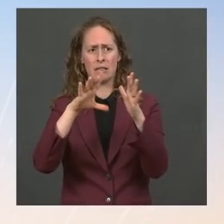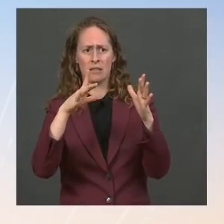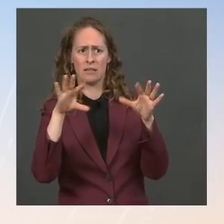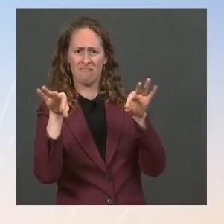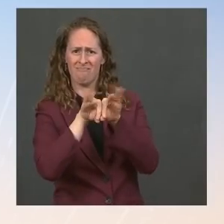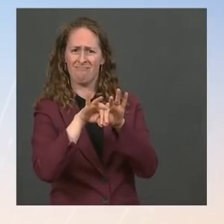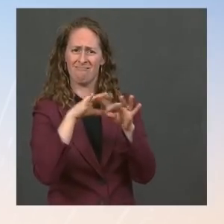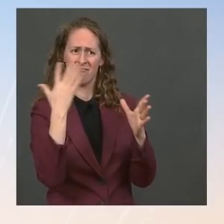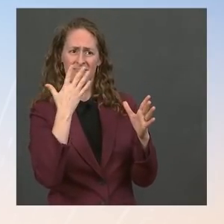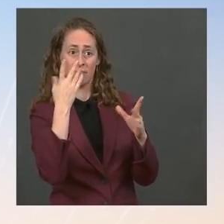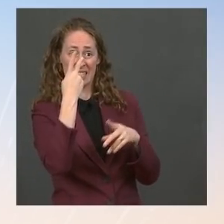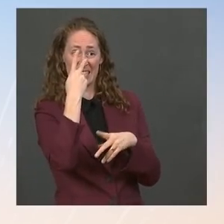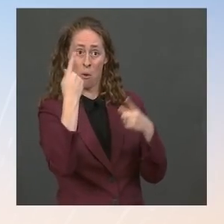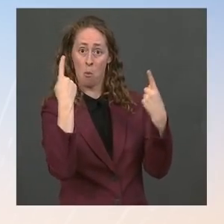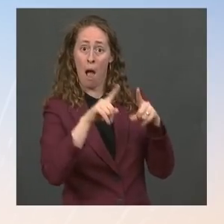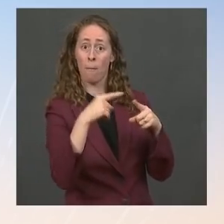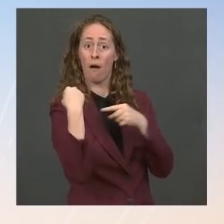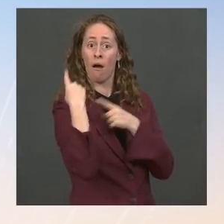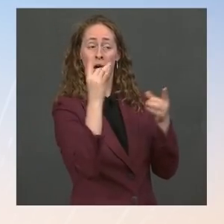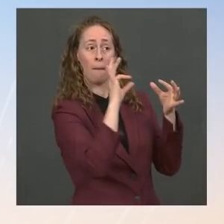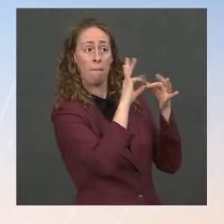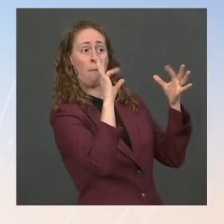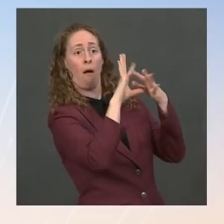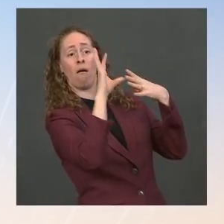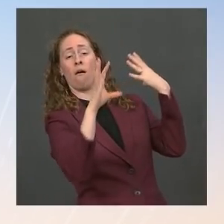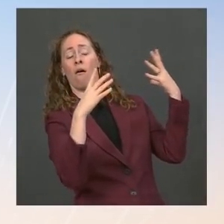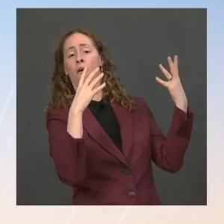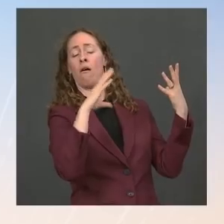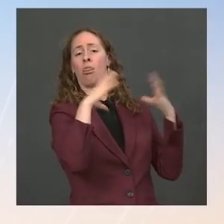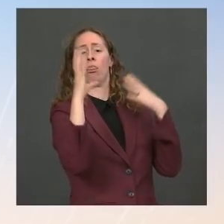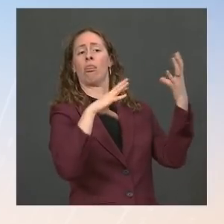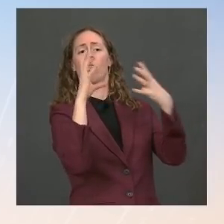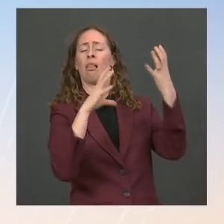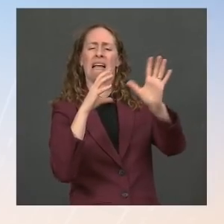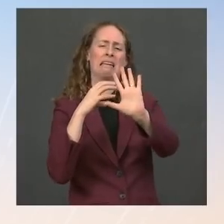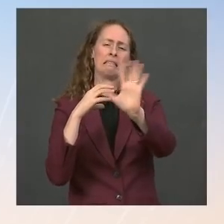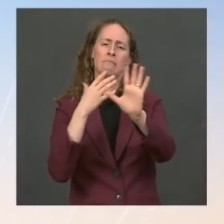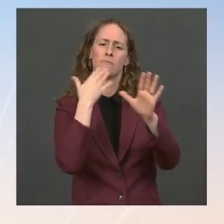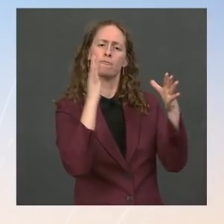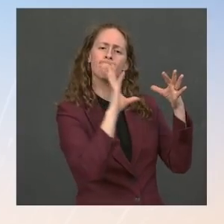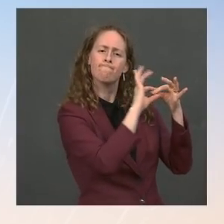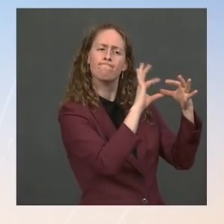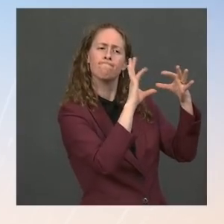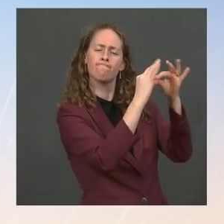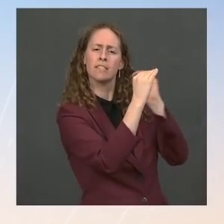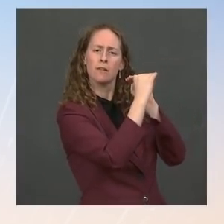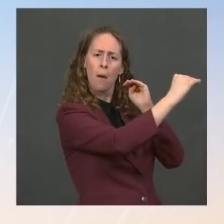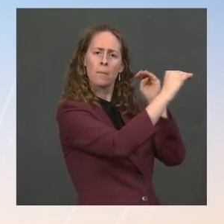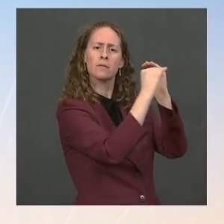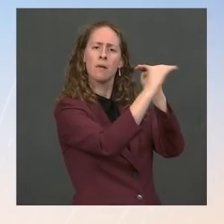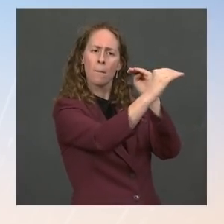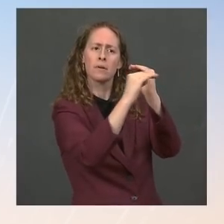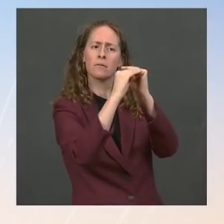I also think it's important to note that reestablishing alliances doesn't mean that you won't have disagreements, or you won't have disagreements